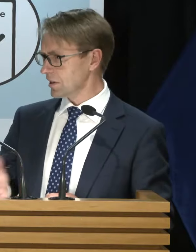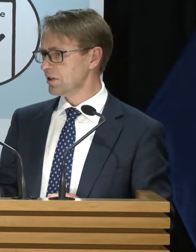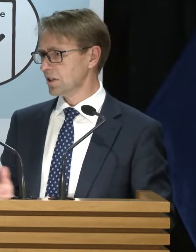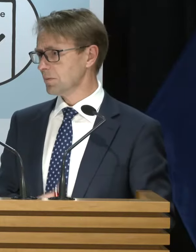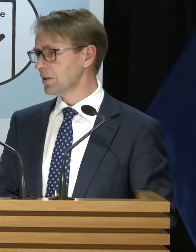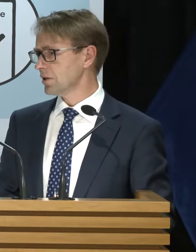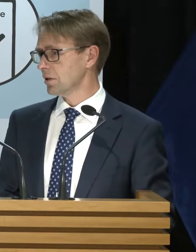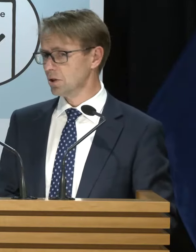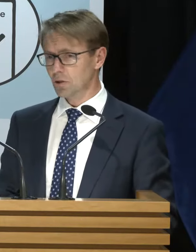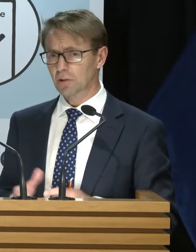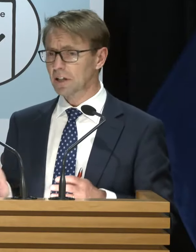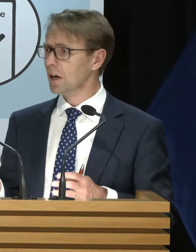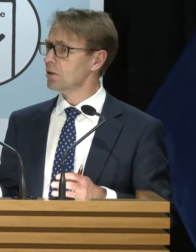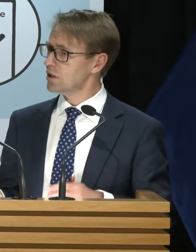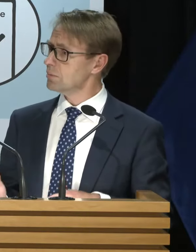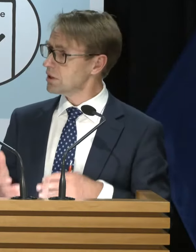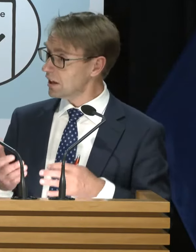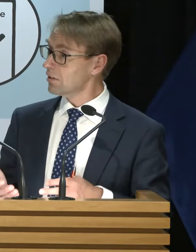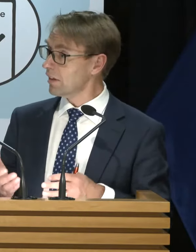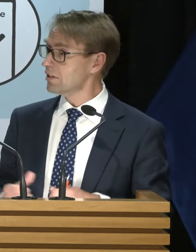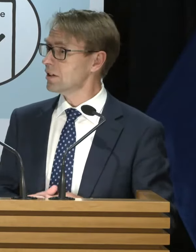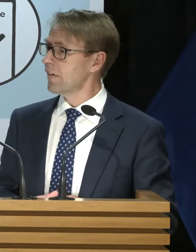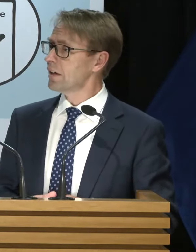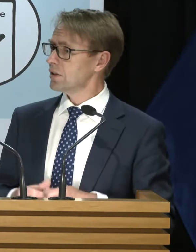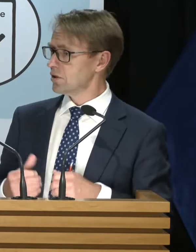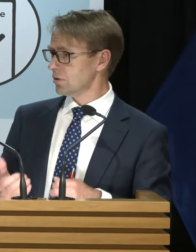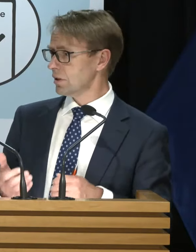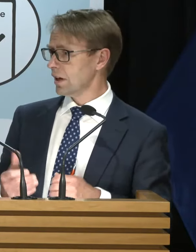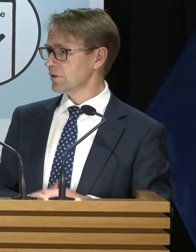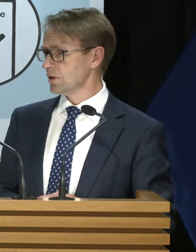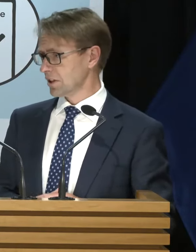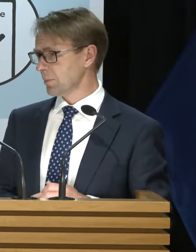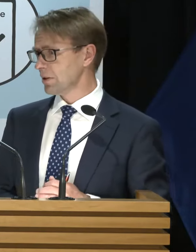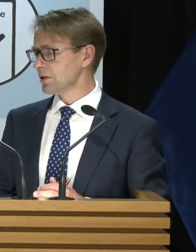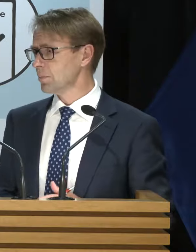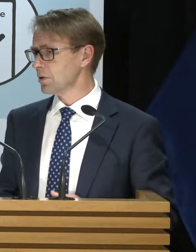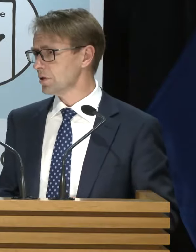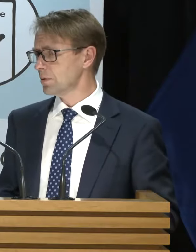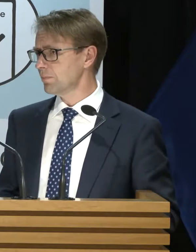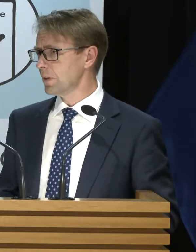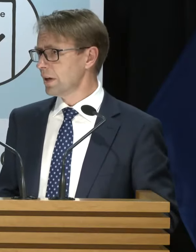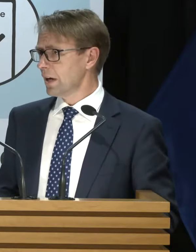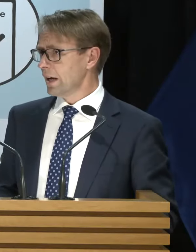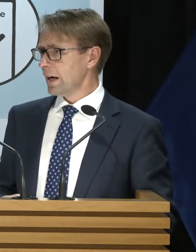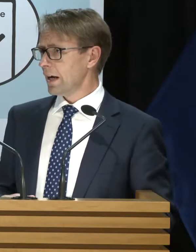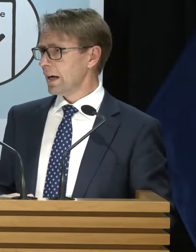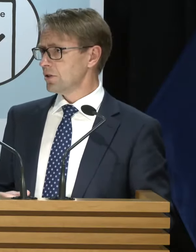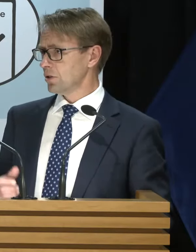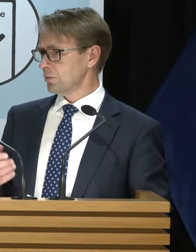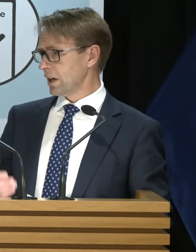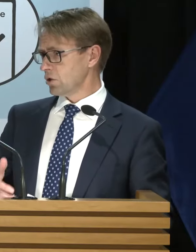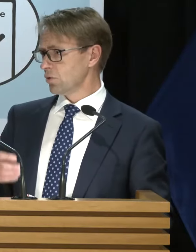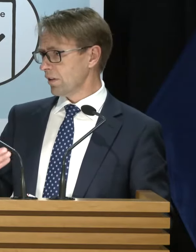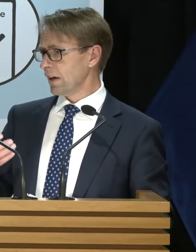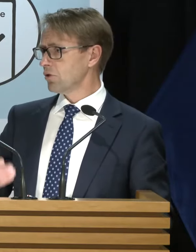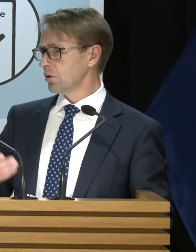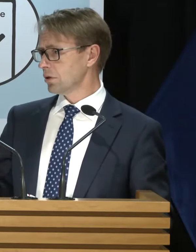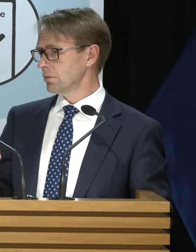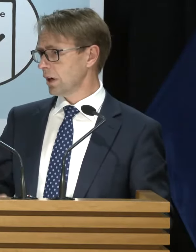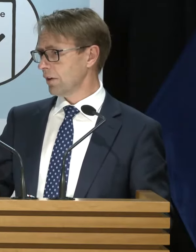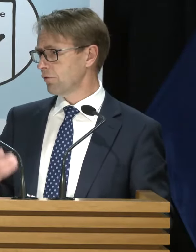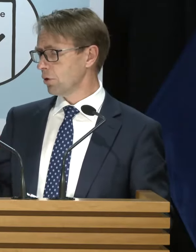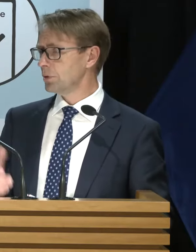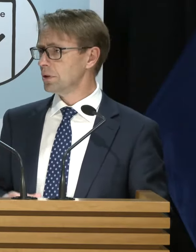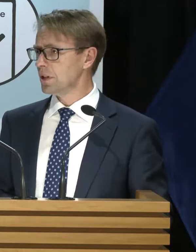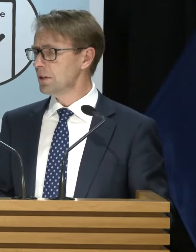In the meantime, there are, by